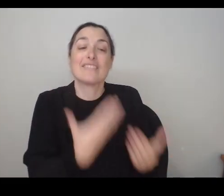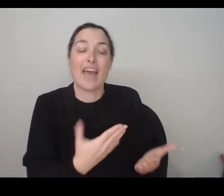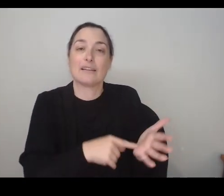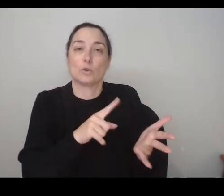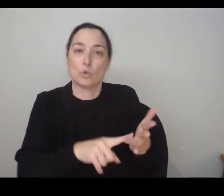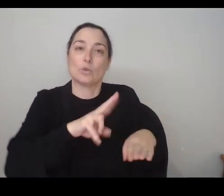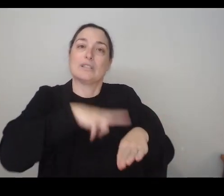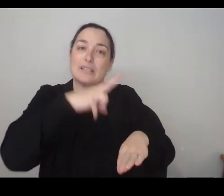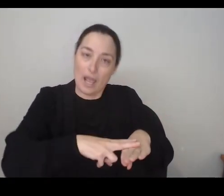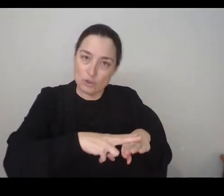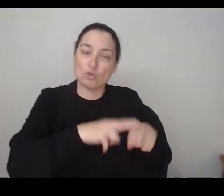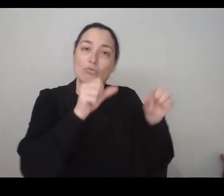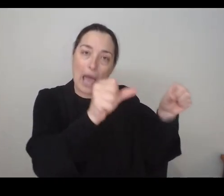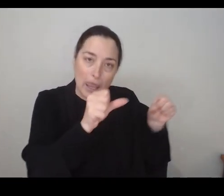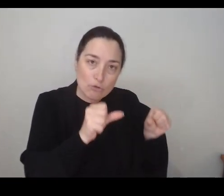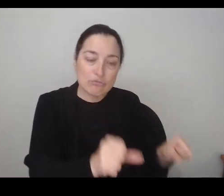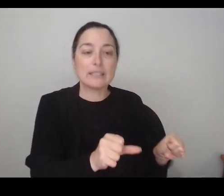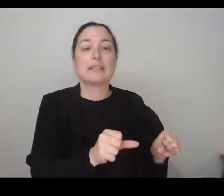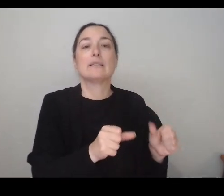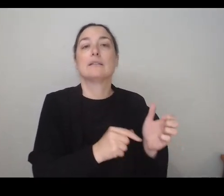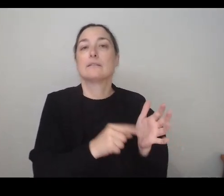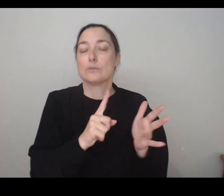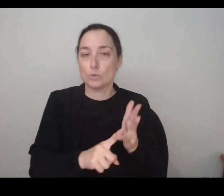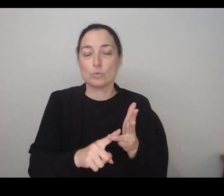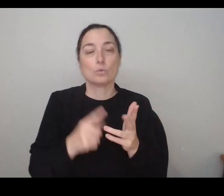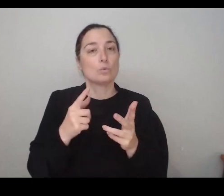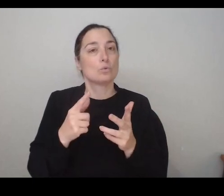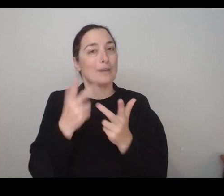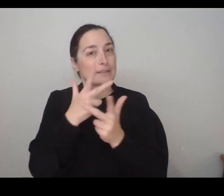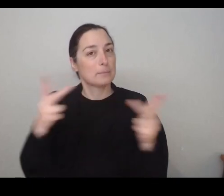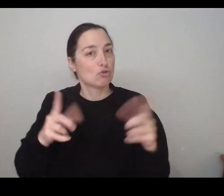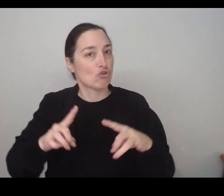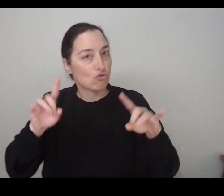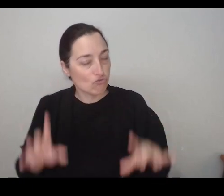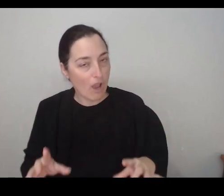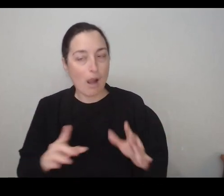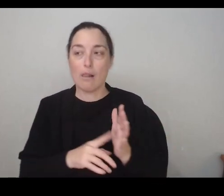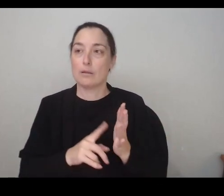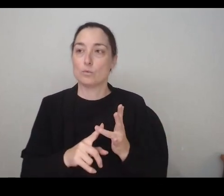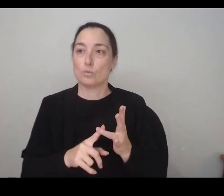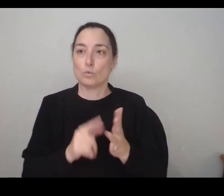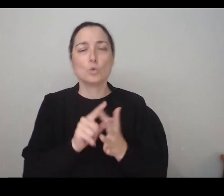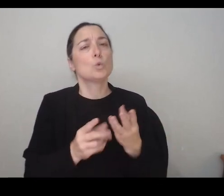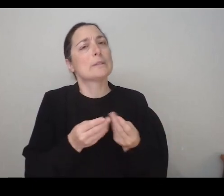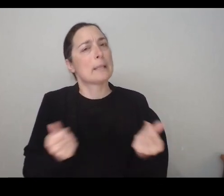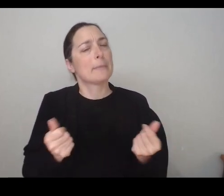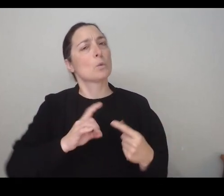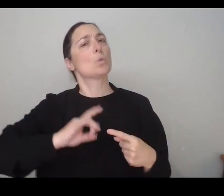thanks to Art Exhibition Australia in doing something, which is significant, which brings new ideas,